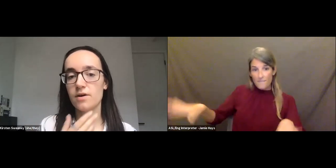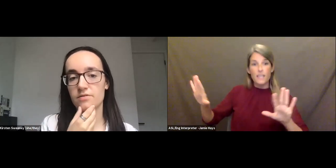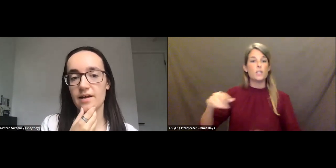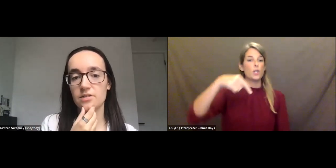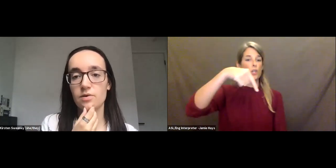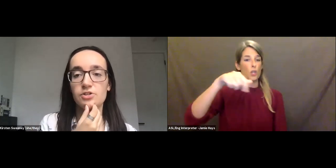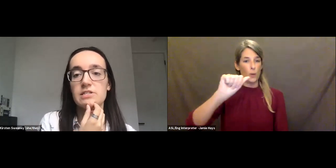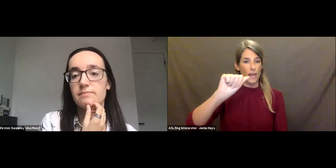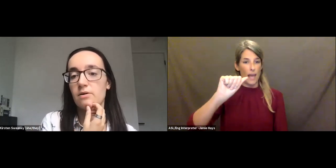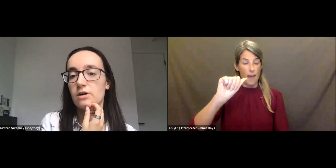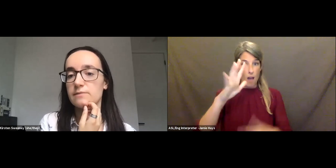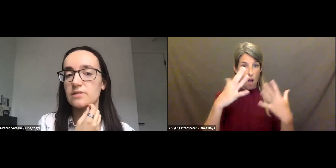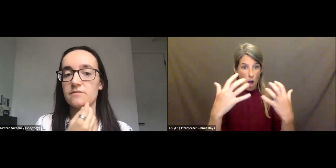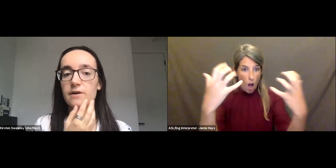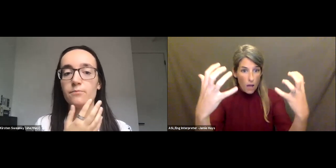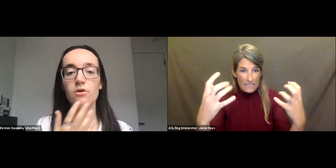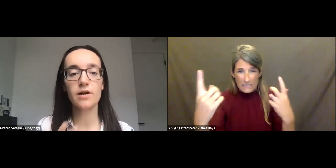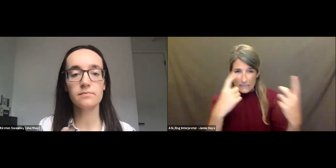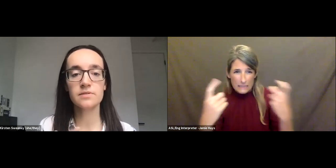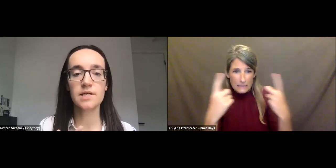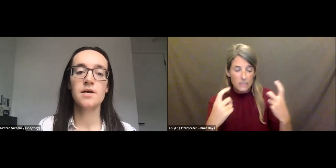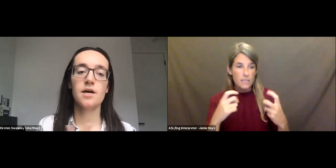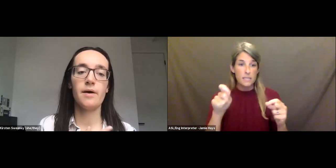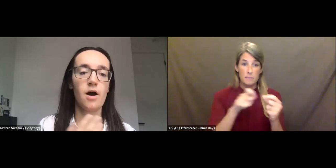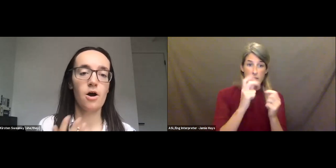whether that's questions about our specific programs, about